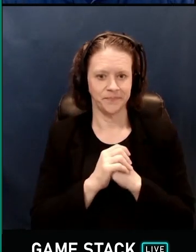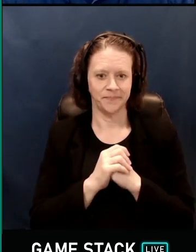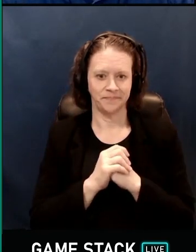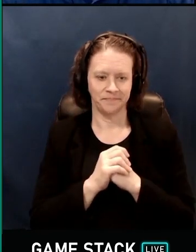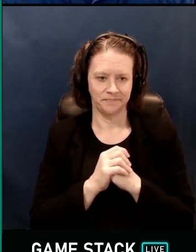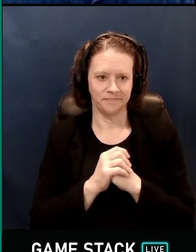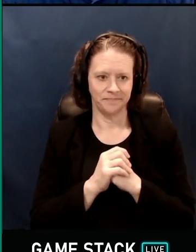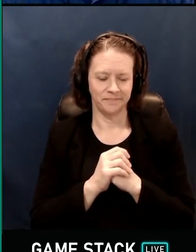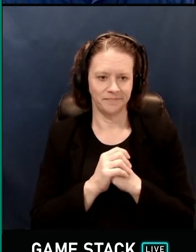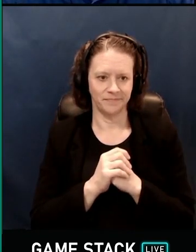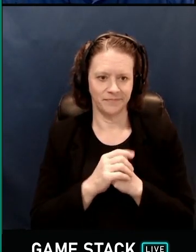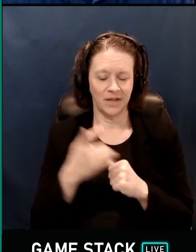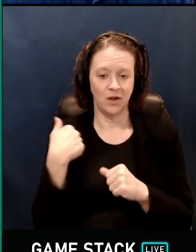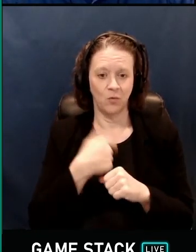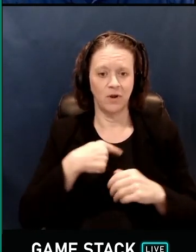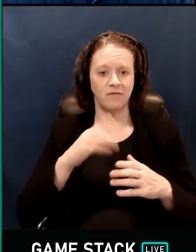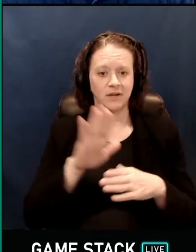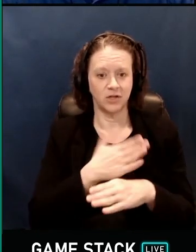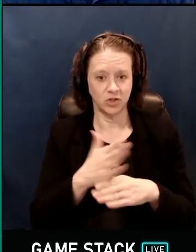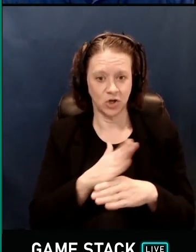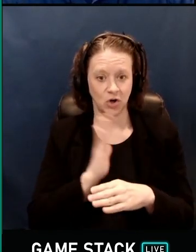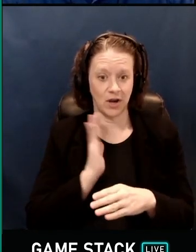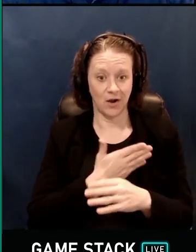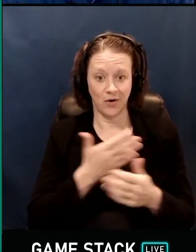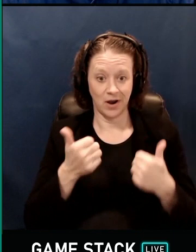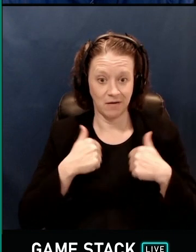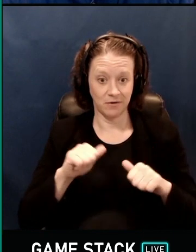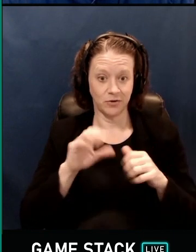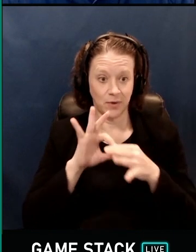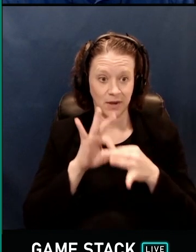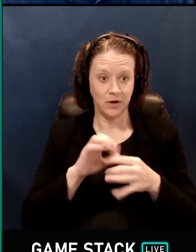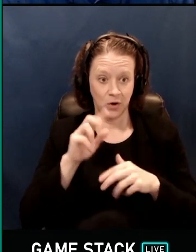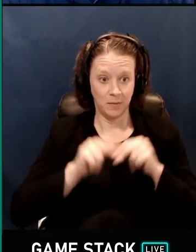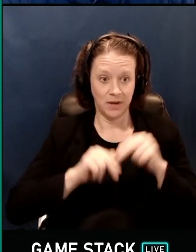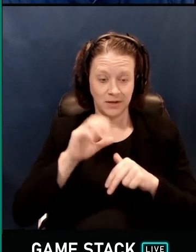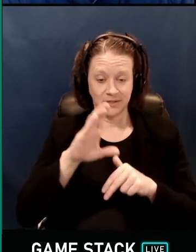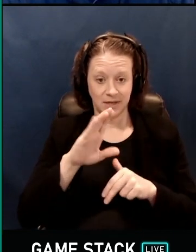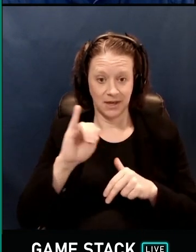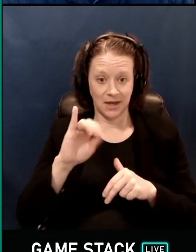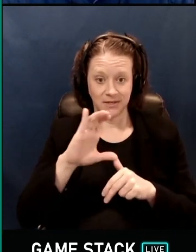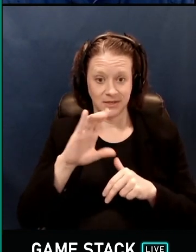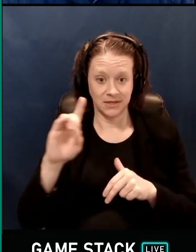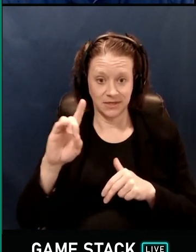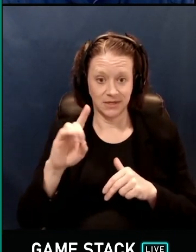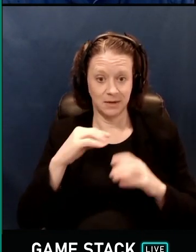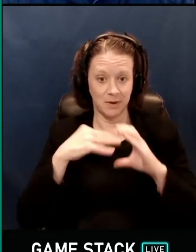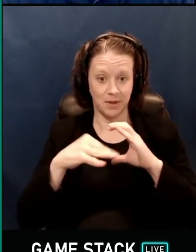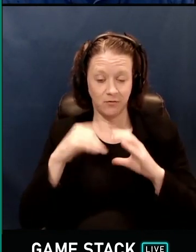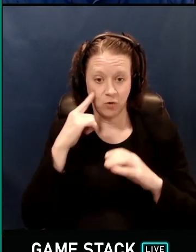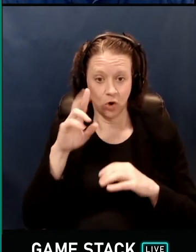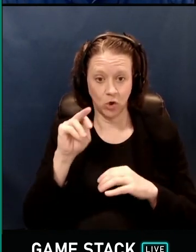We've shared our efforts on building CI/CD pipelines for Unity apps on the cloud.